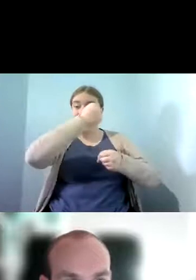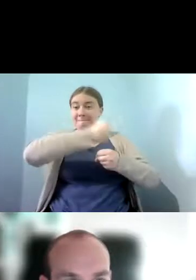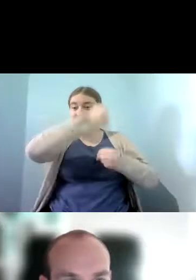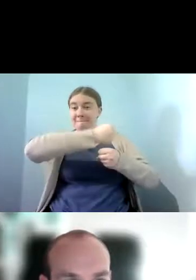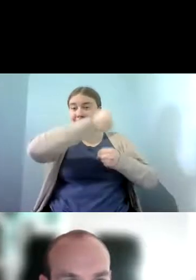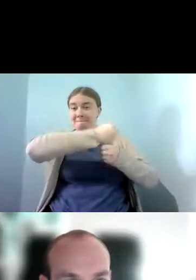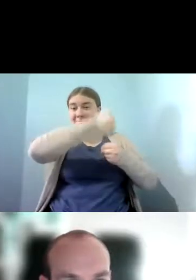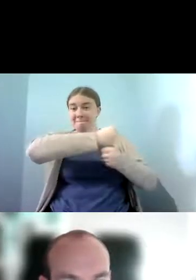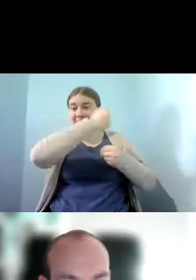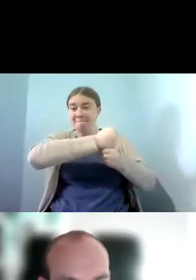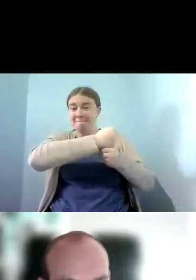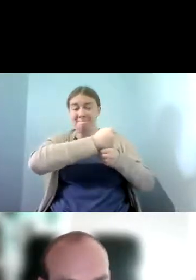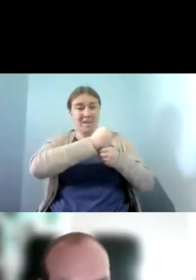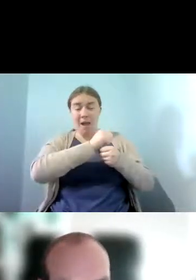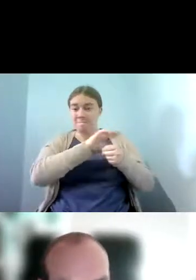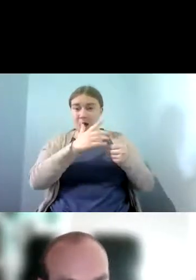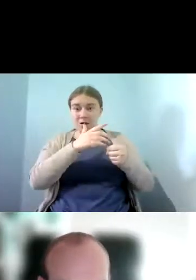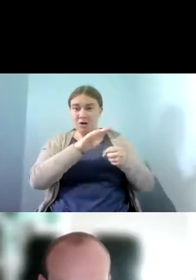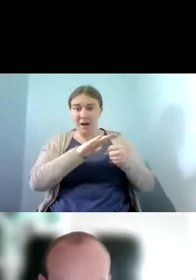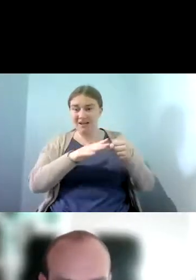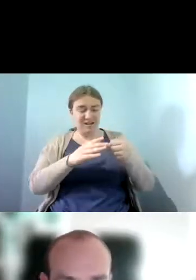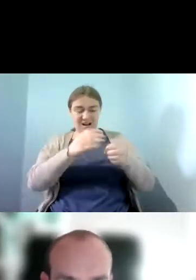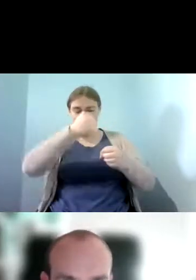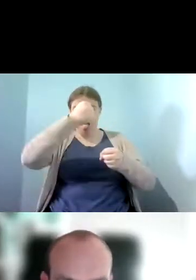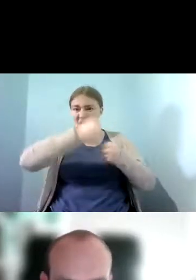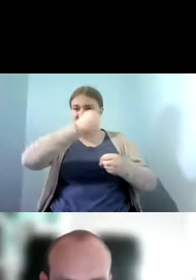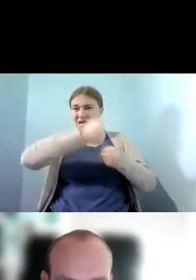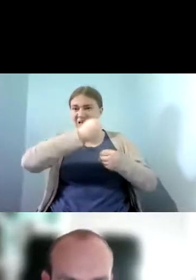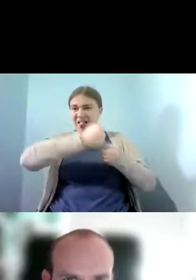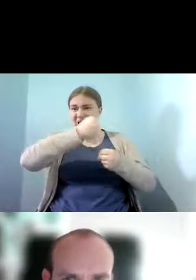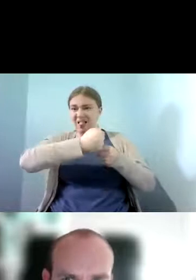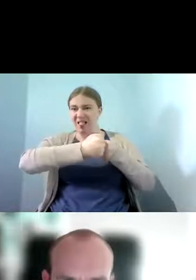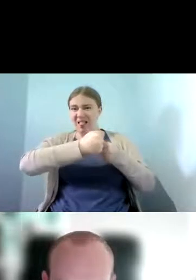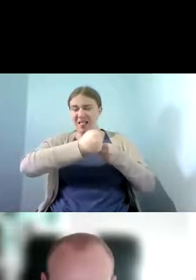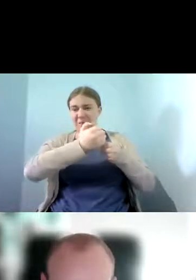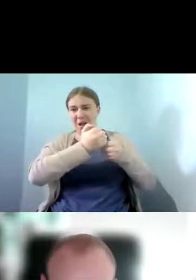wasn't properly going into the pile itself and we started to bend over the top of the piles